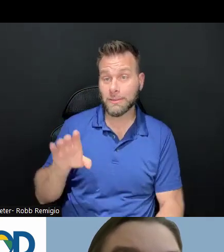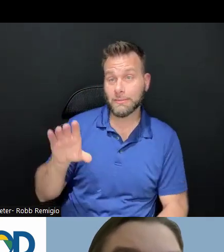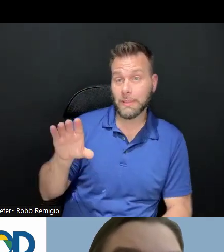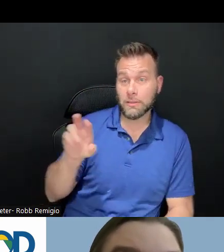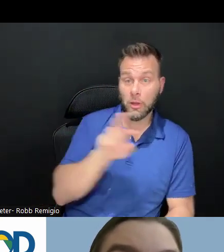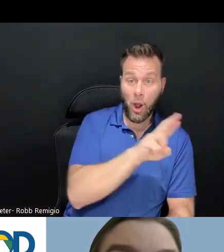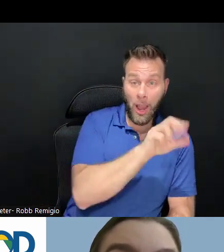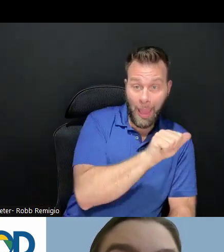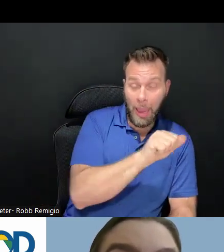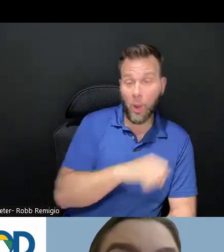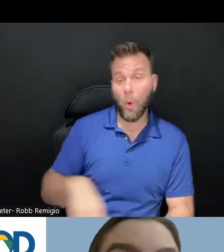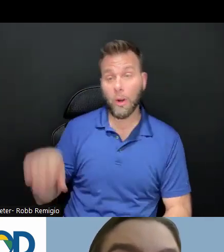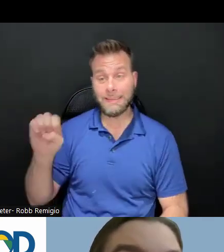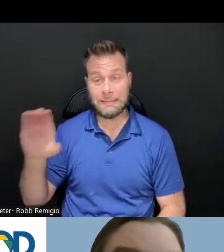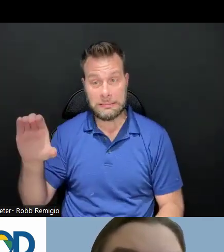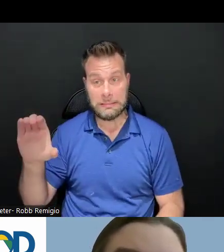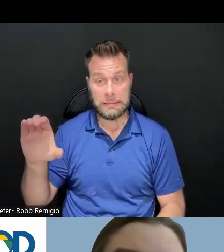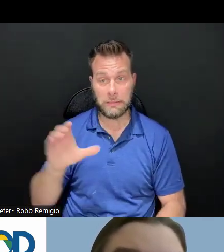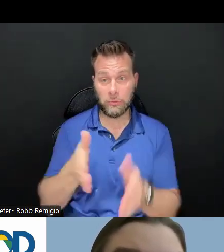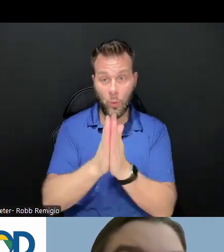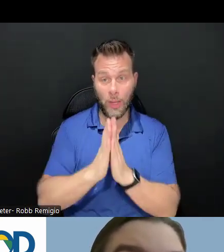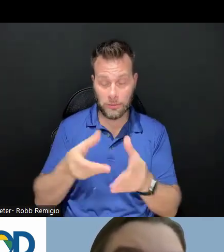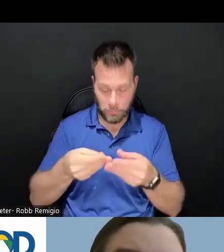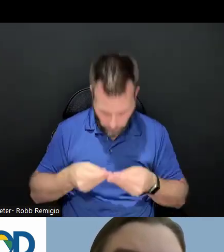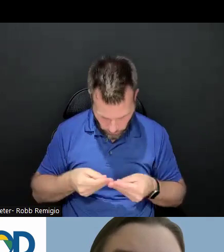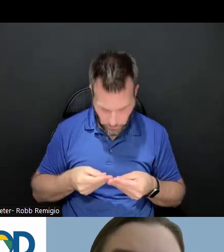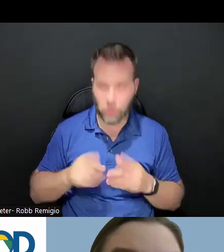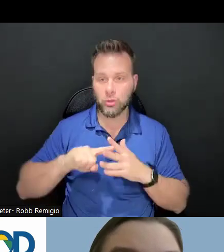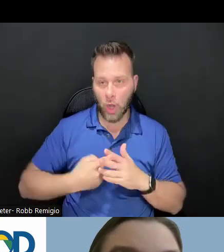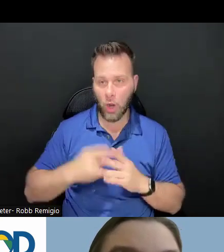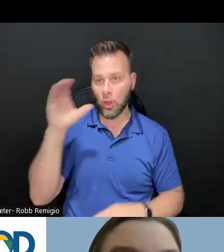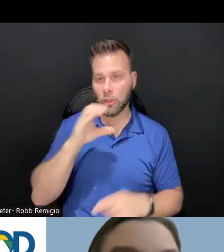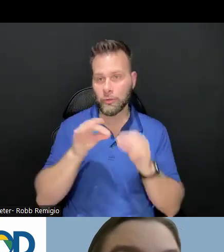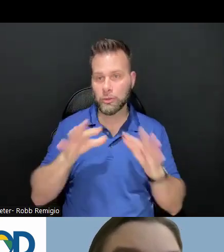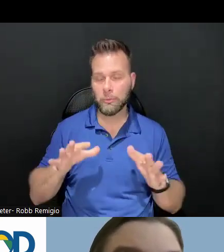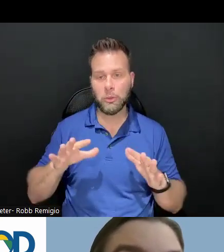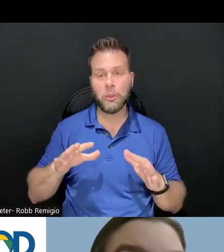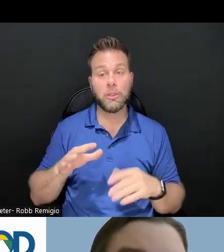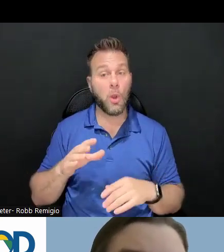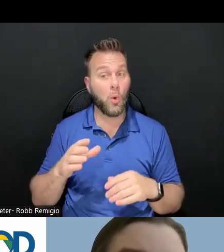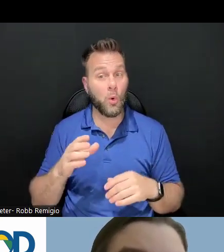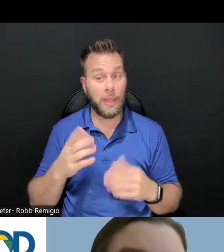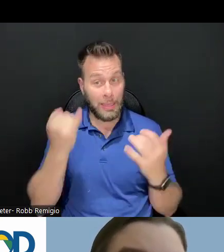an effective communication or So, the best practice is to successfully meet these requests